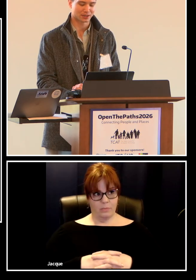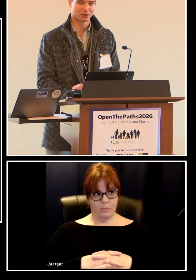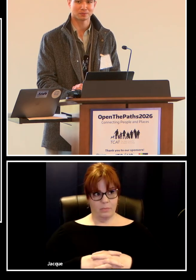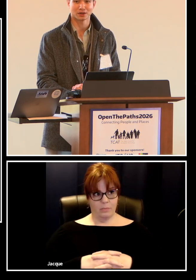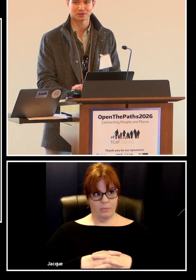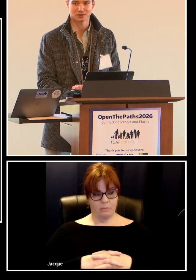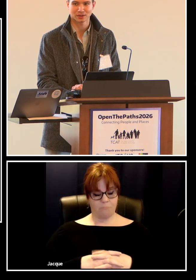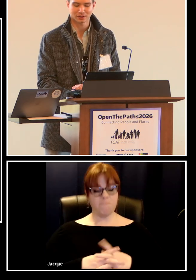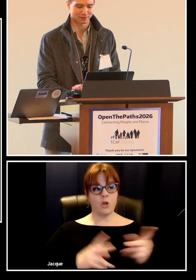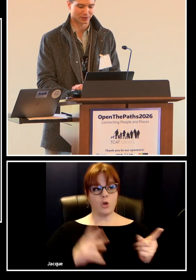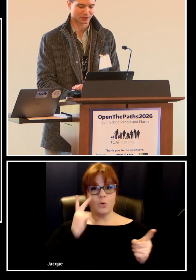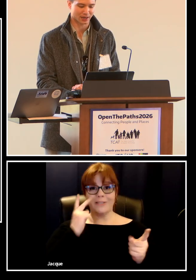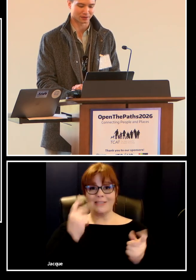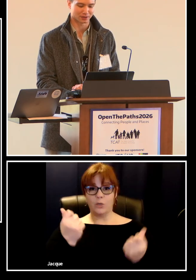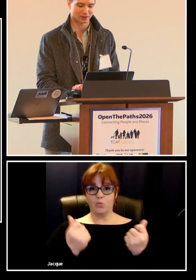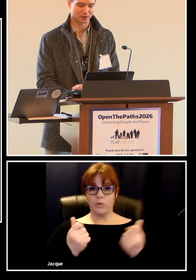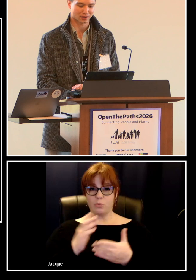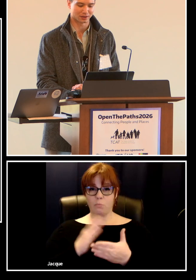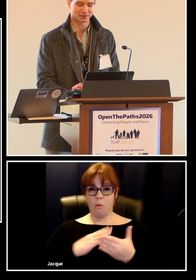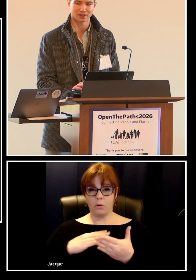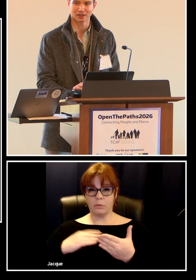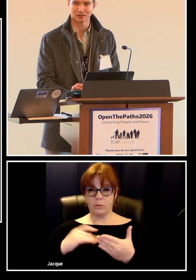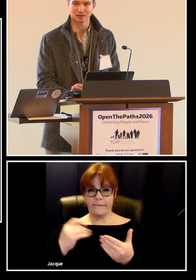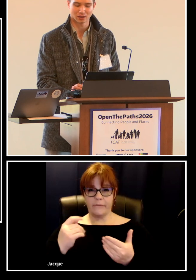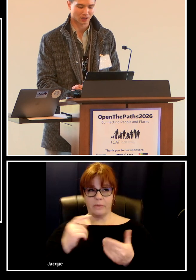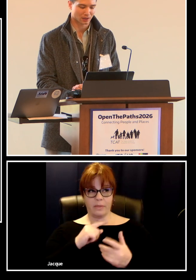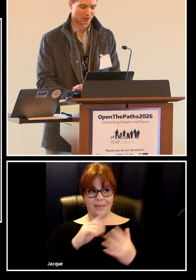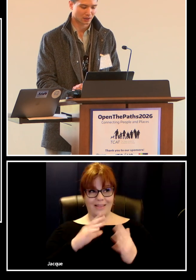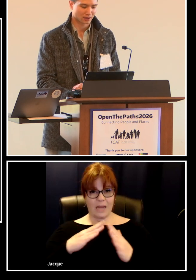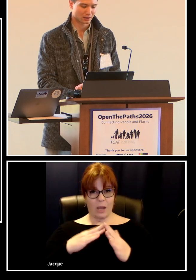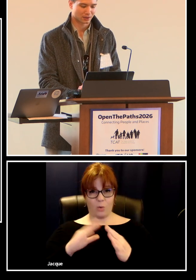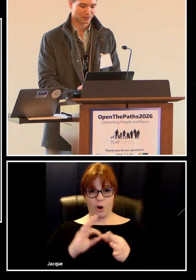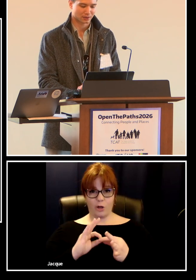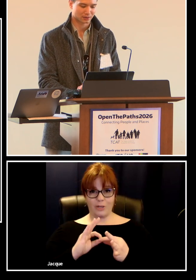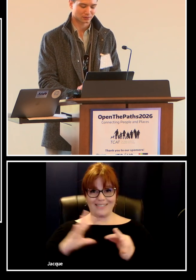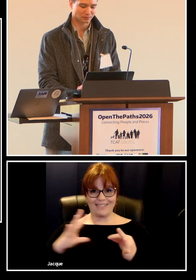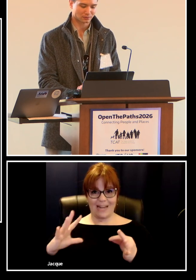can see which parts of this town are disconnected.